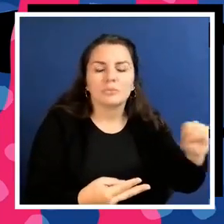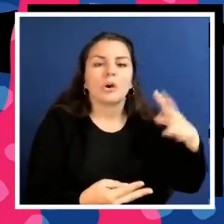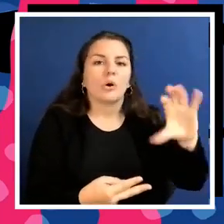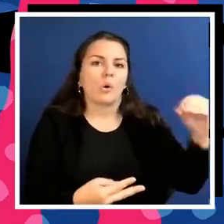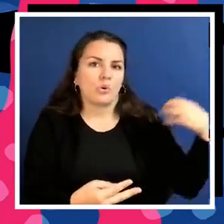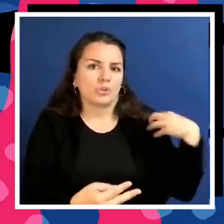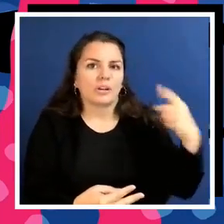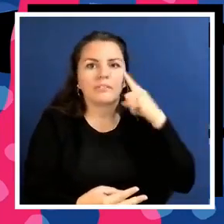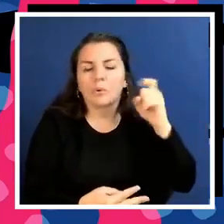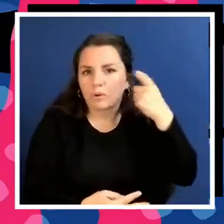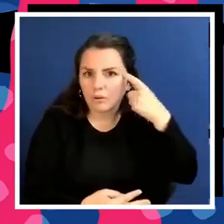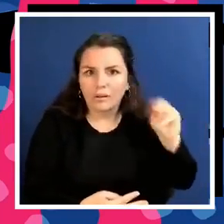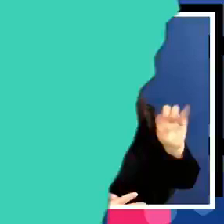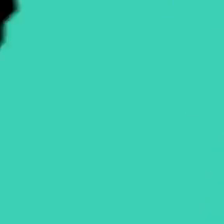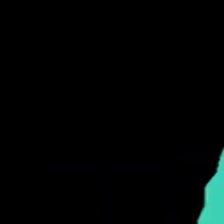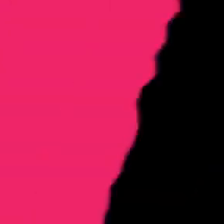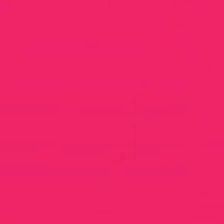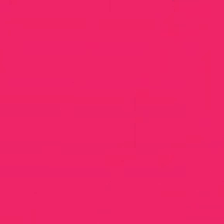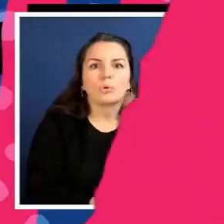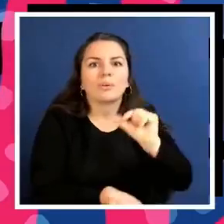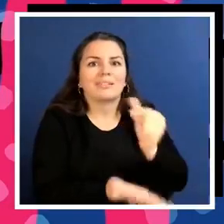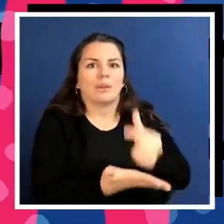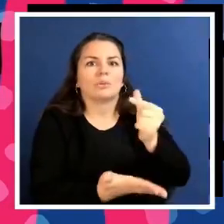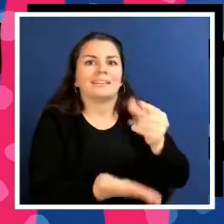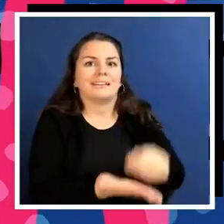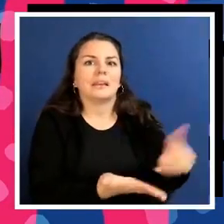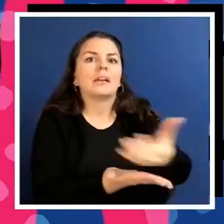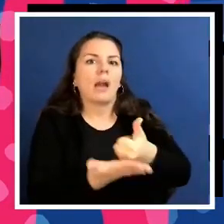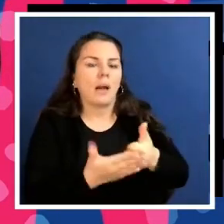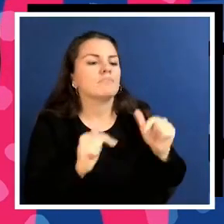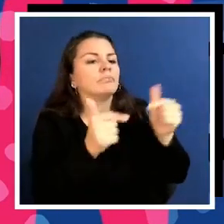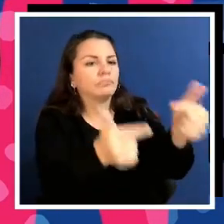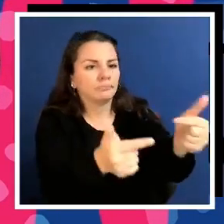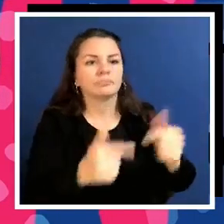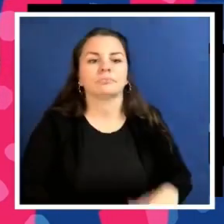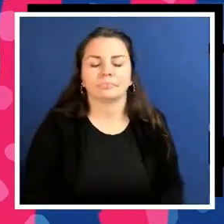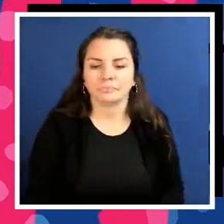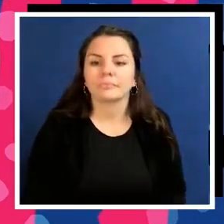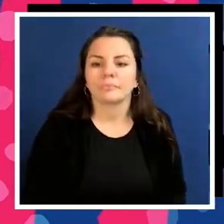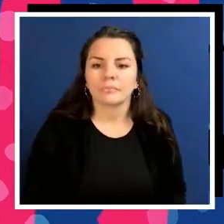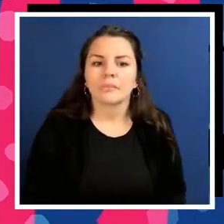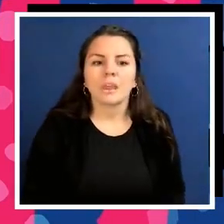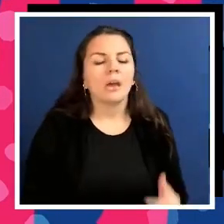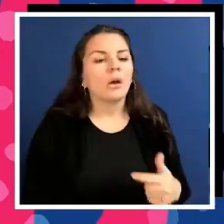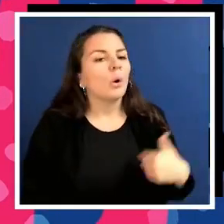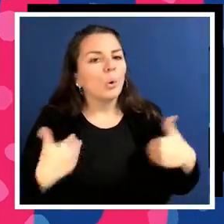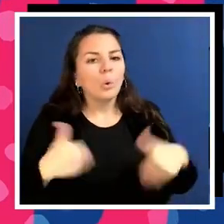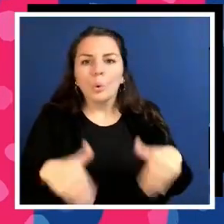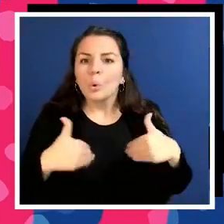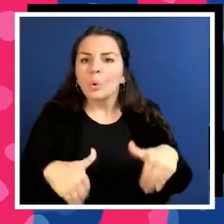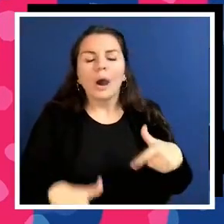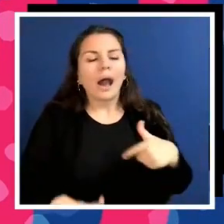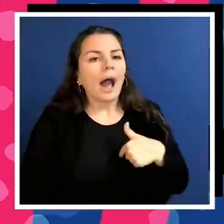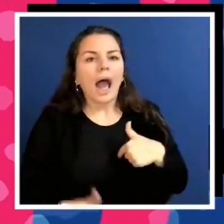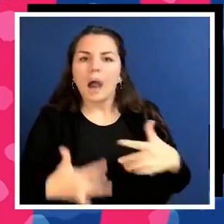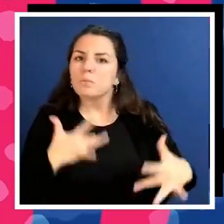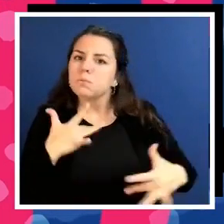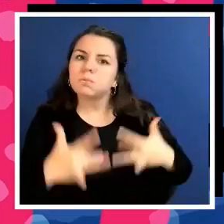RASHAD ROBINSON PRESIDENT OF COLOR OF CHANGE AND MICHAEL